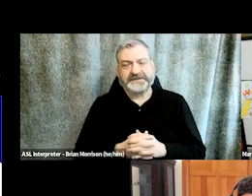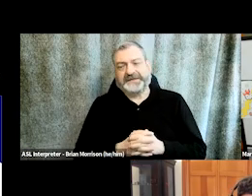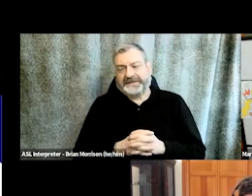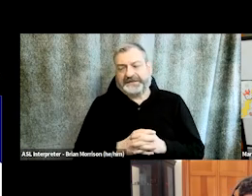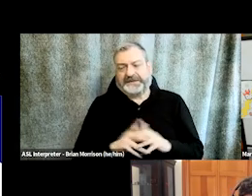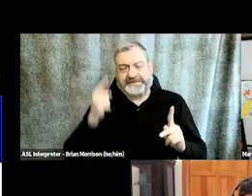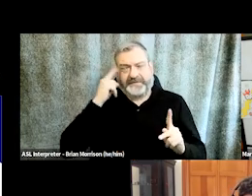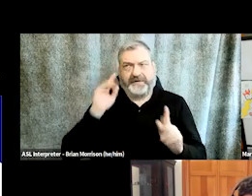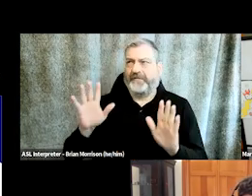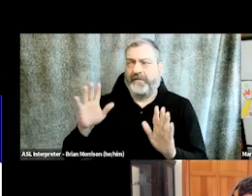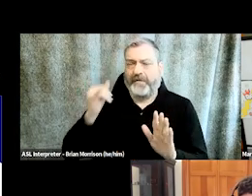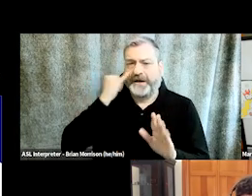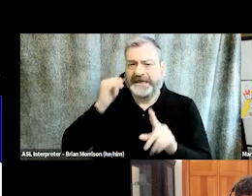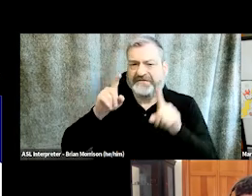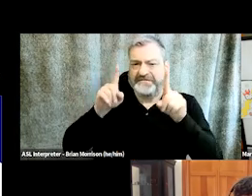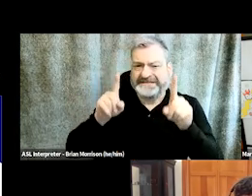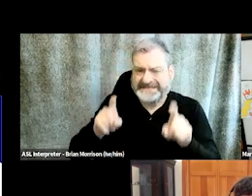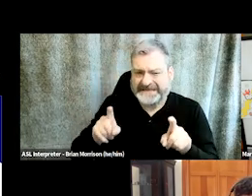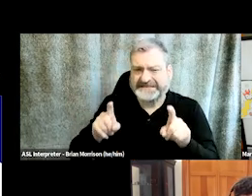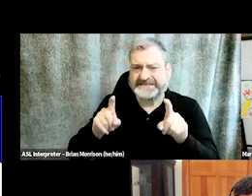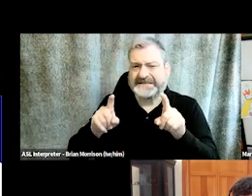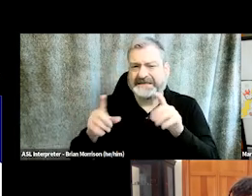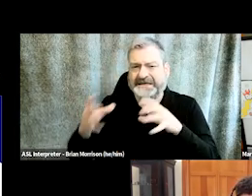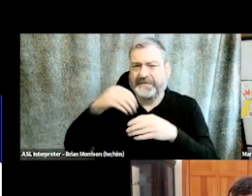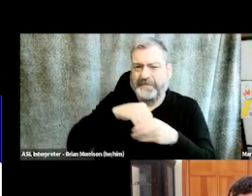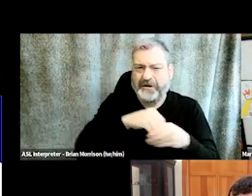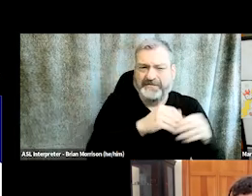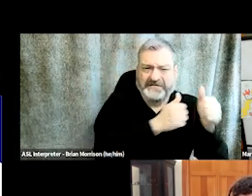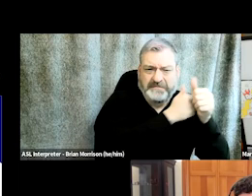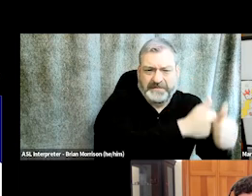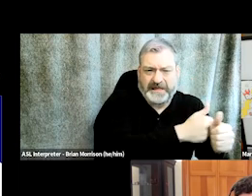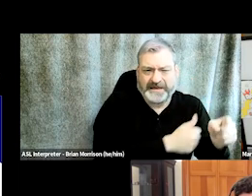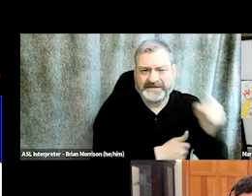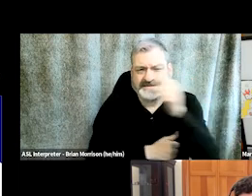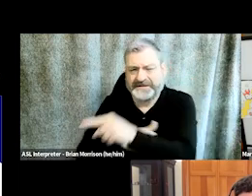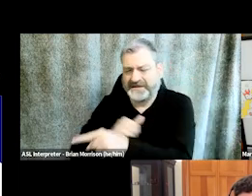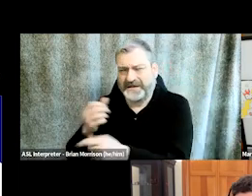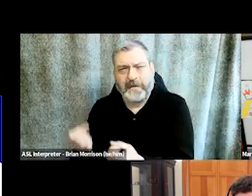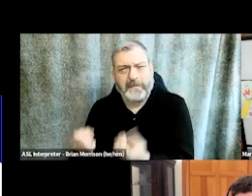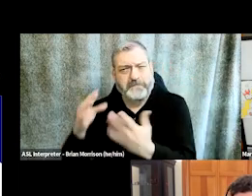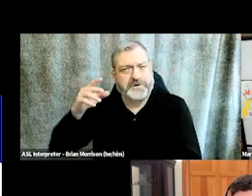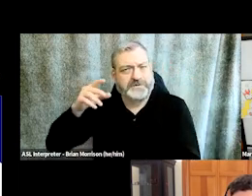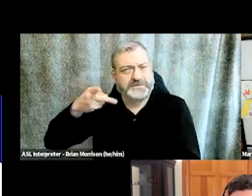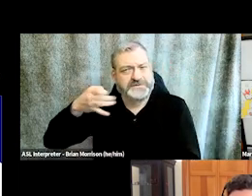if testing and test scripts is part of compliance, what is this multi point QA? An inclusive practice. Right?